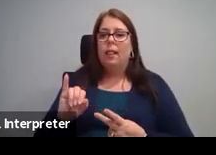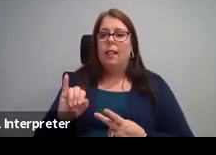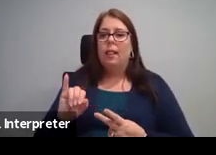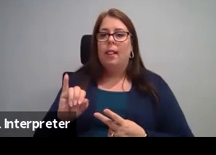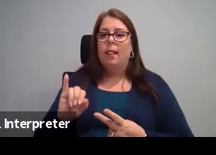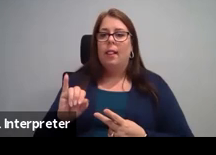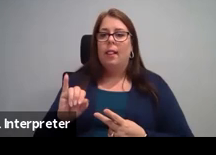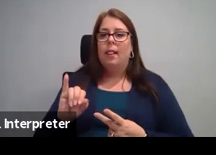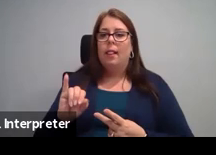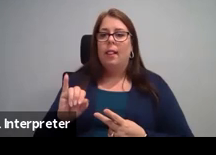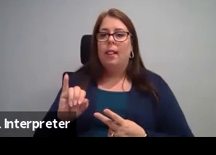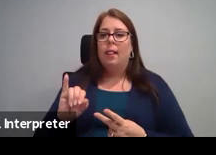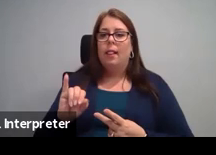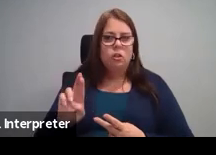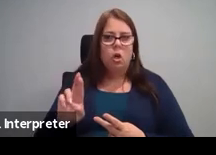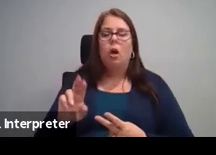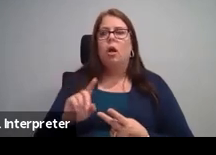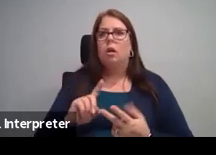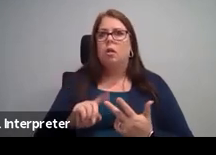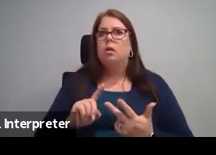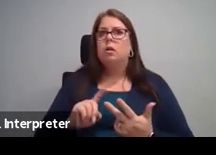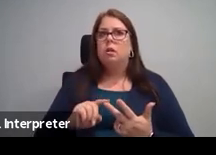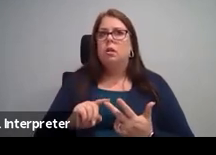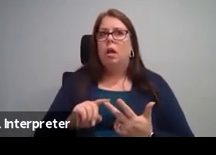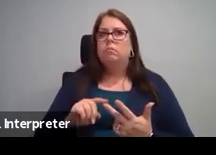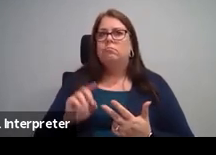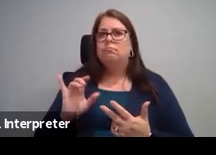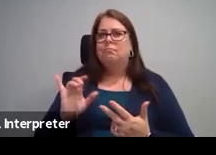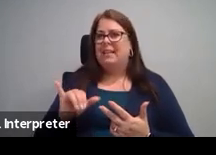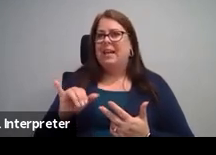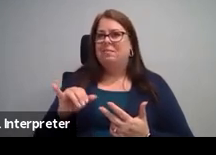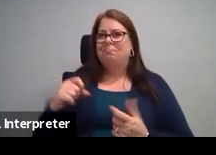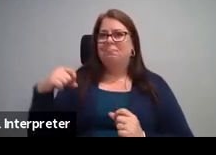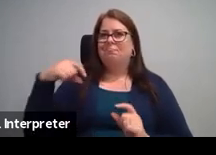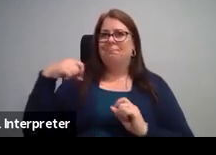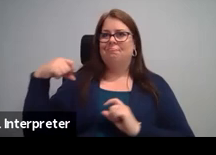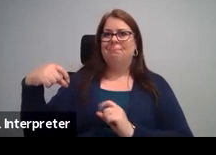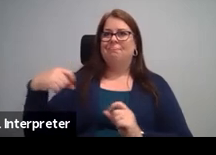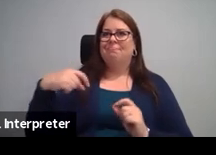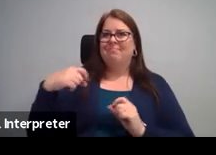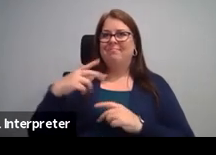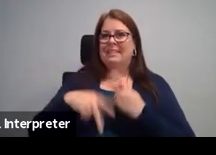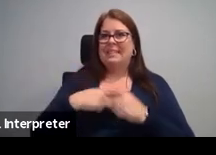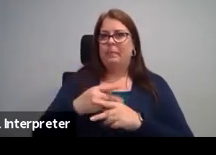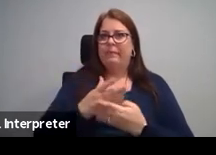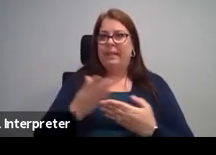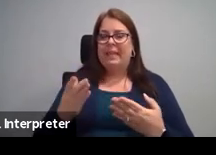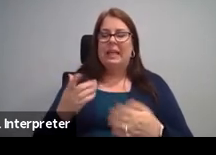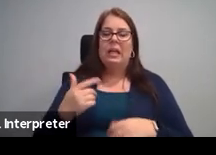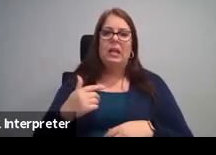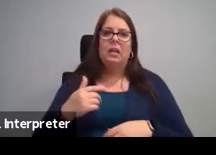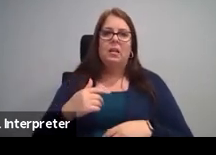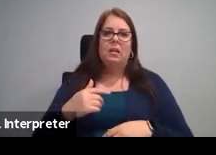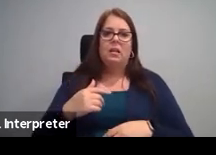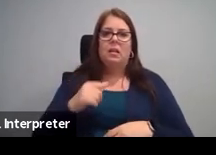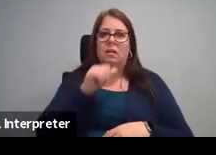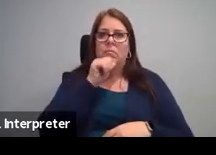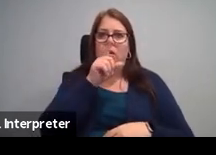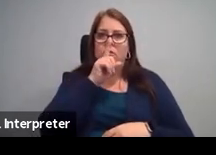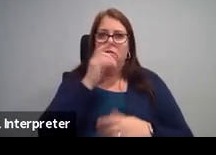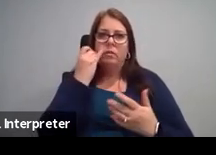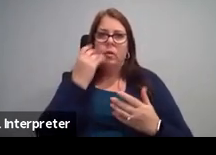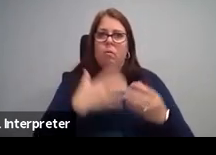Laurie Arnold: But I think that we, I'll have to check in with Kathy. I apologize. I don't know the exact status because I'm a little bit and I don't know if you want to put in courses into this greater comments area.